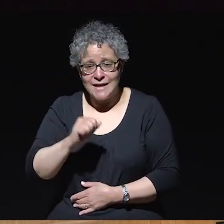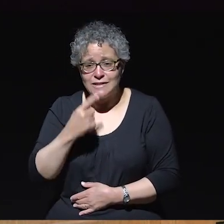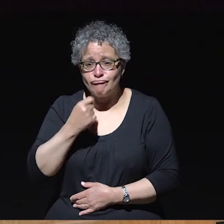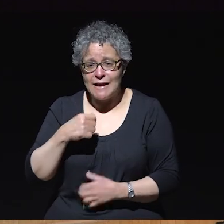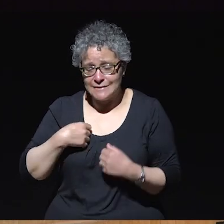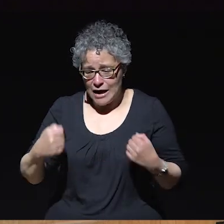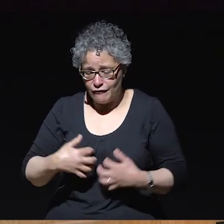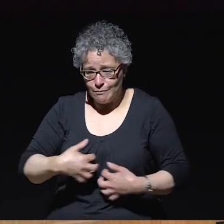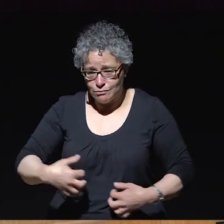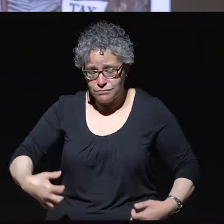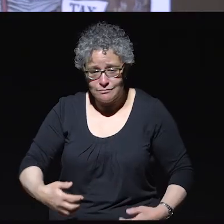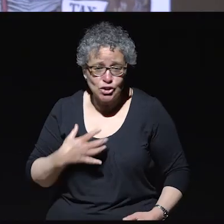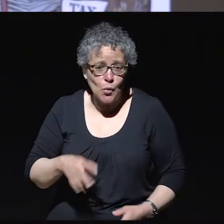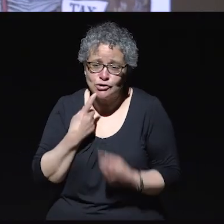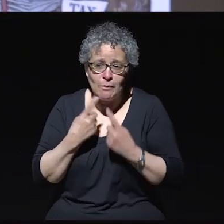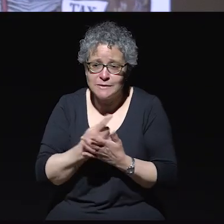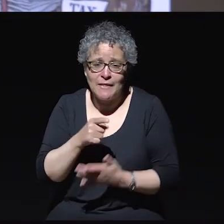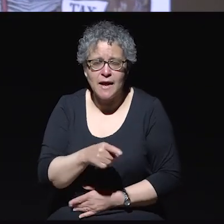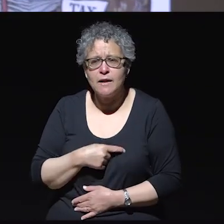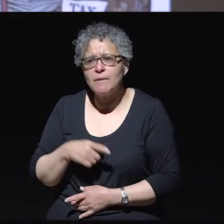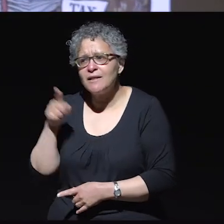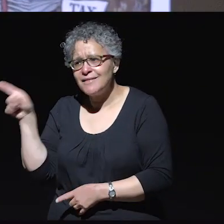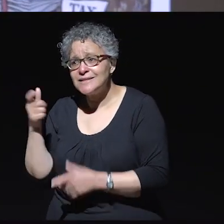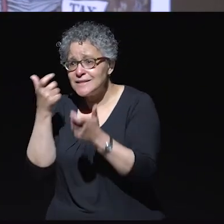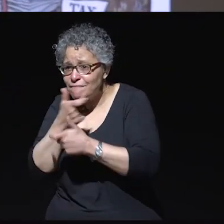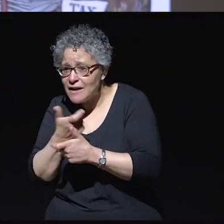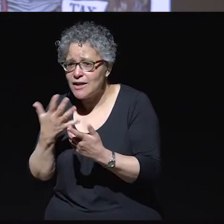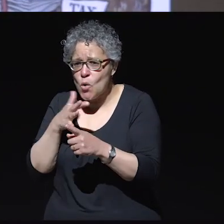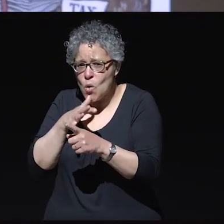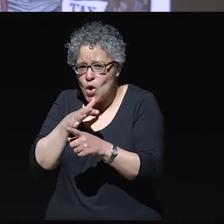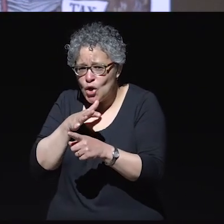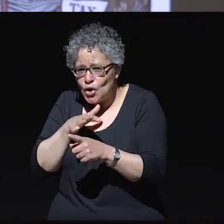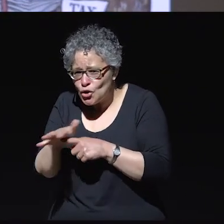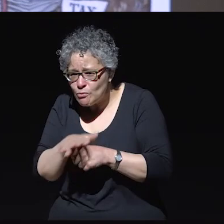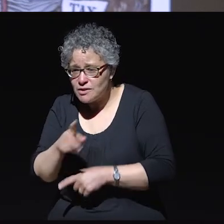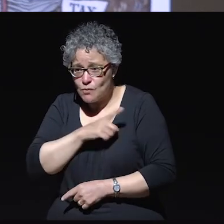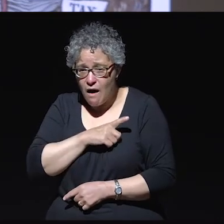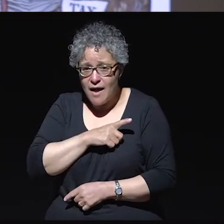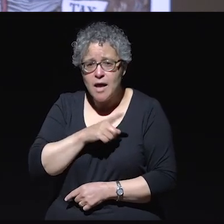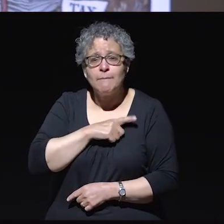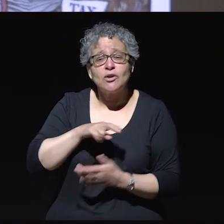I think the reason why this is funny or humorous has to be because 'The Blue Boy' itself is famous.